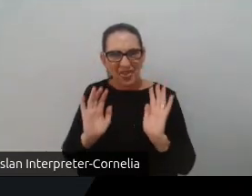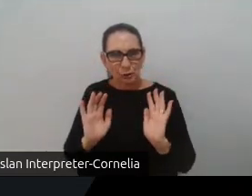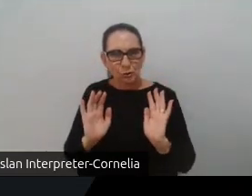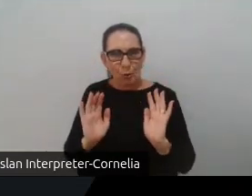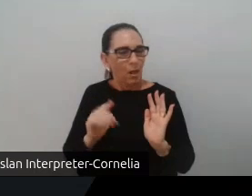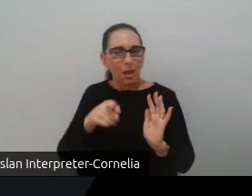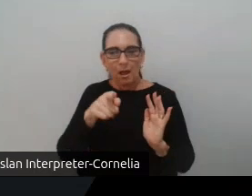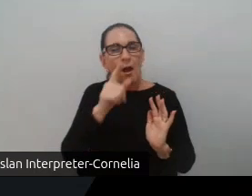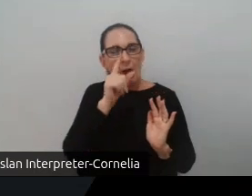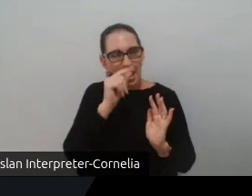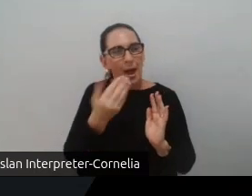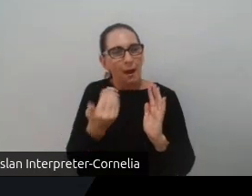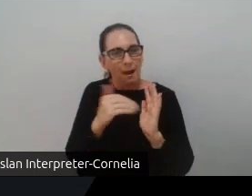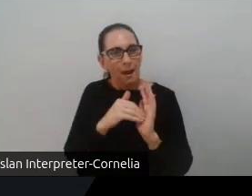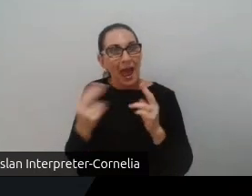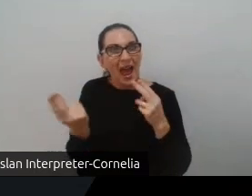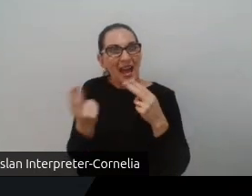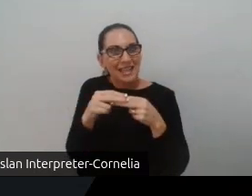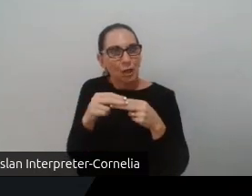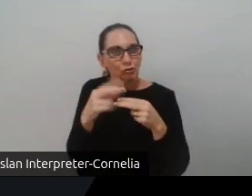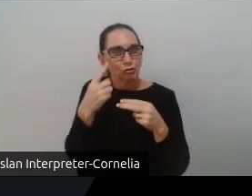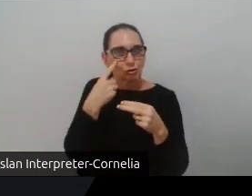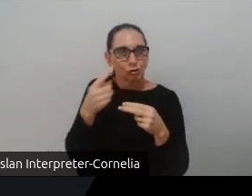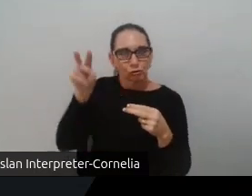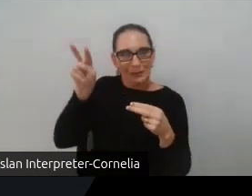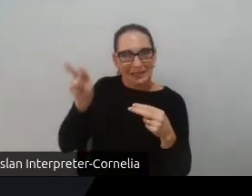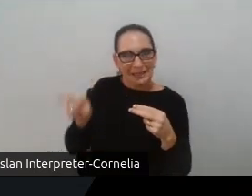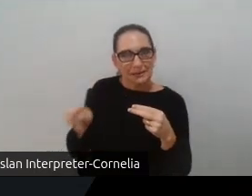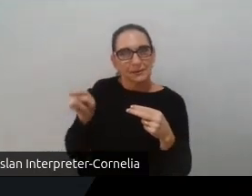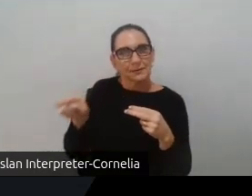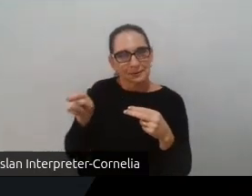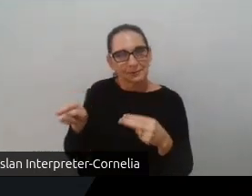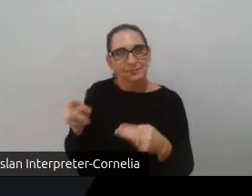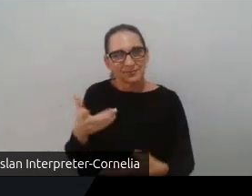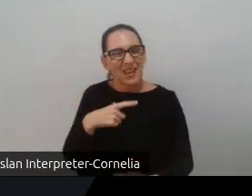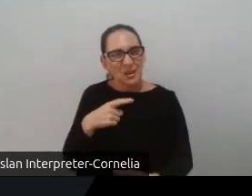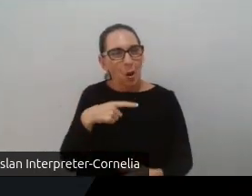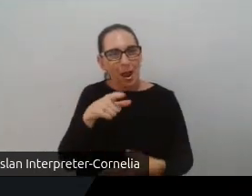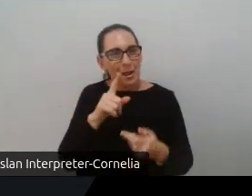um few lines. But that's incorrect and hence not very user friendly. So they can